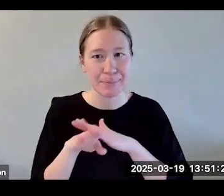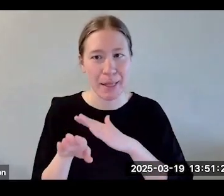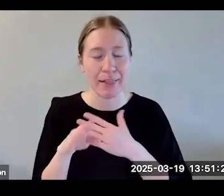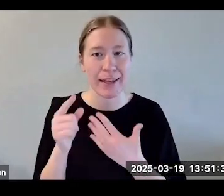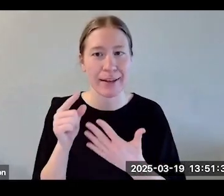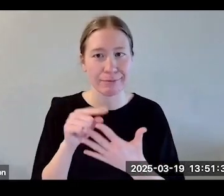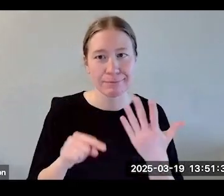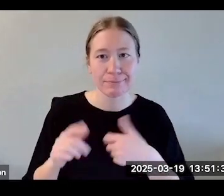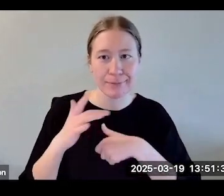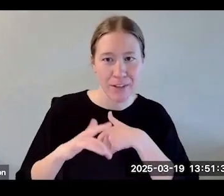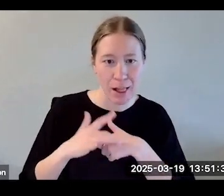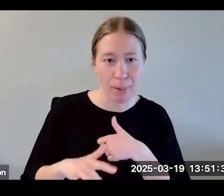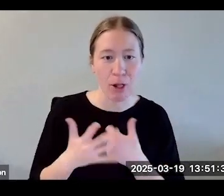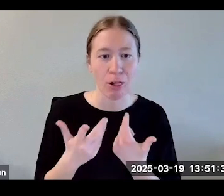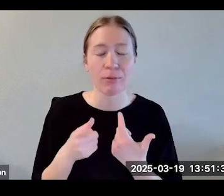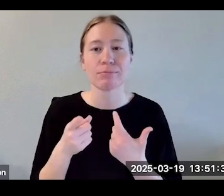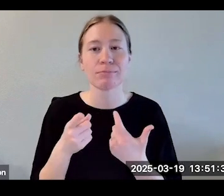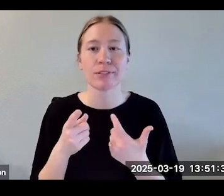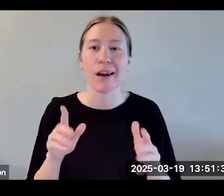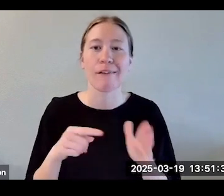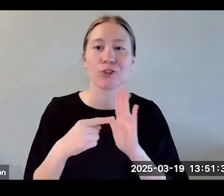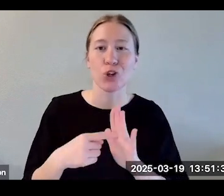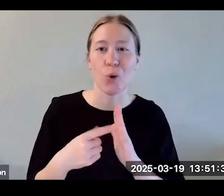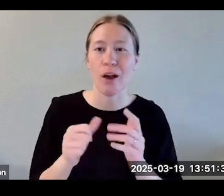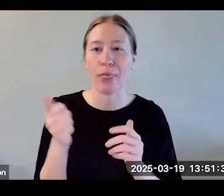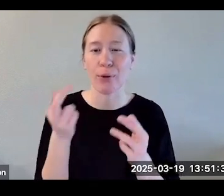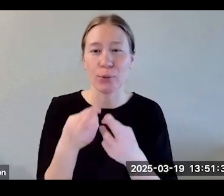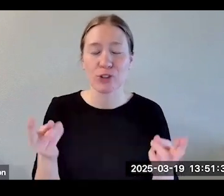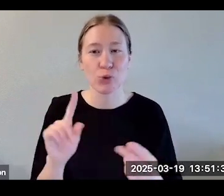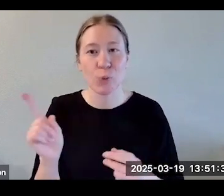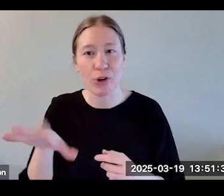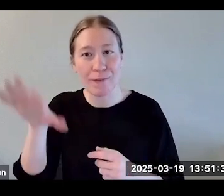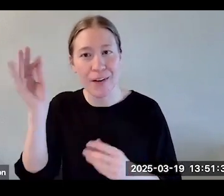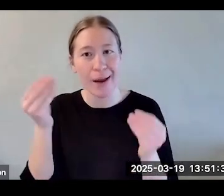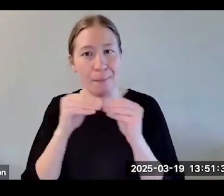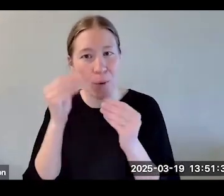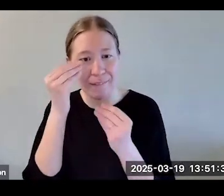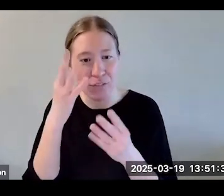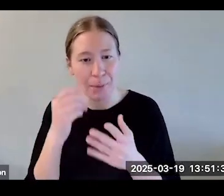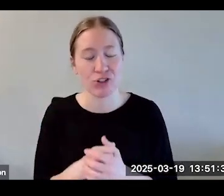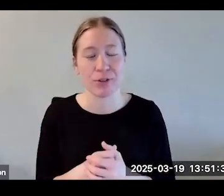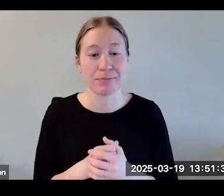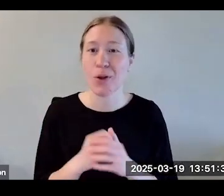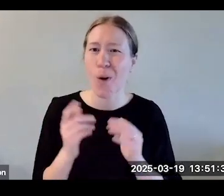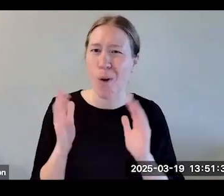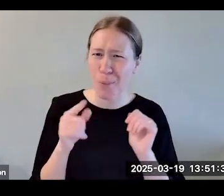where you can learn more about these features, and we hope that you'll be a little bit more comfortable with them